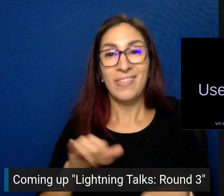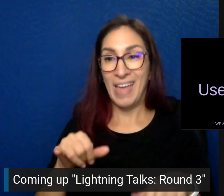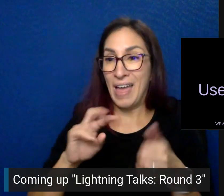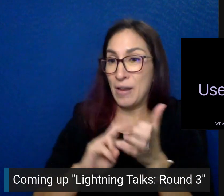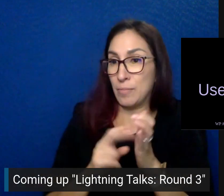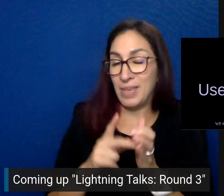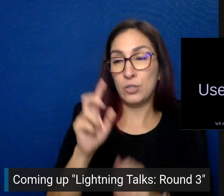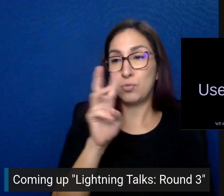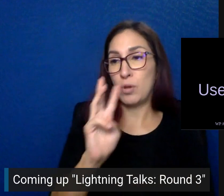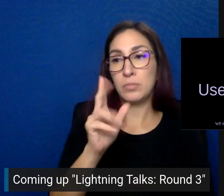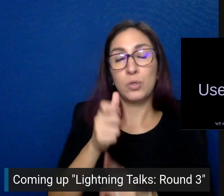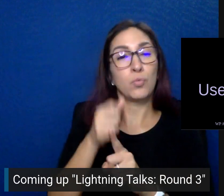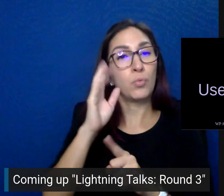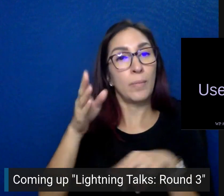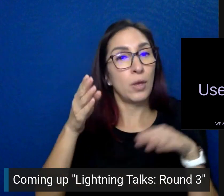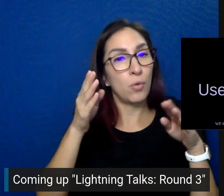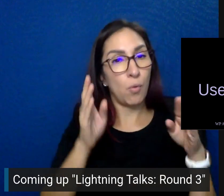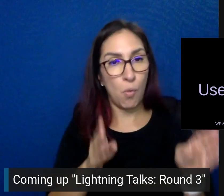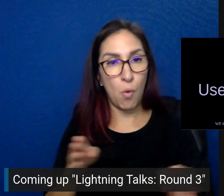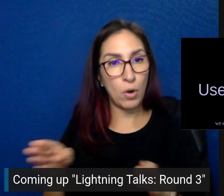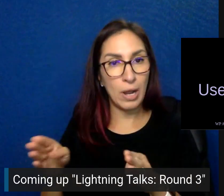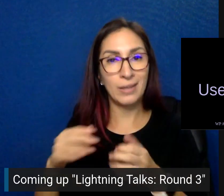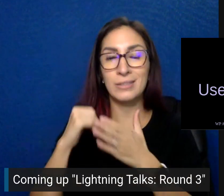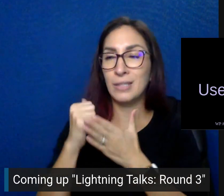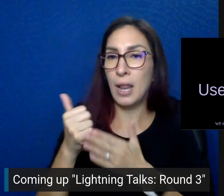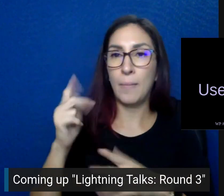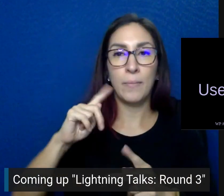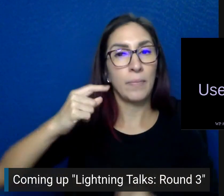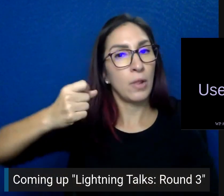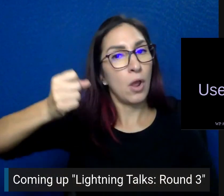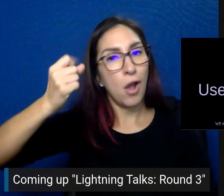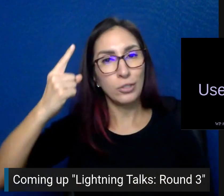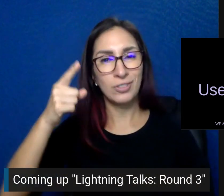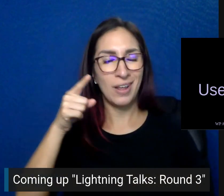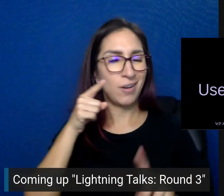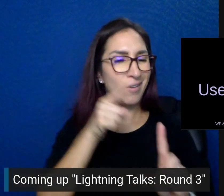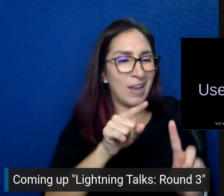to understand what is important and what is also important on the website.